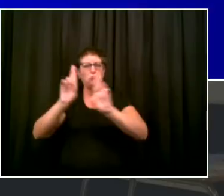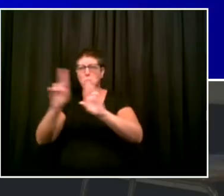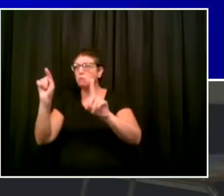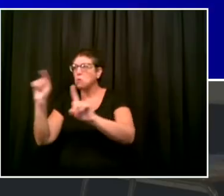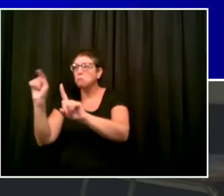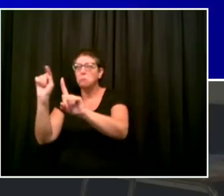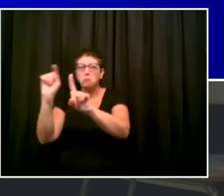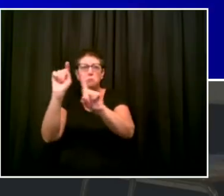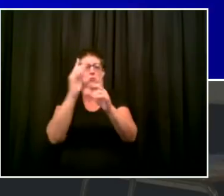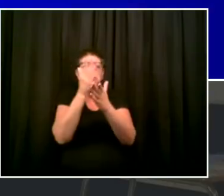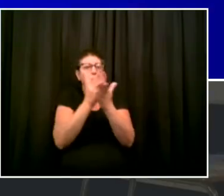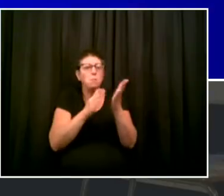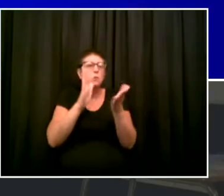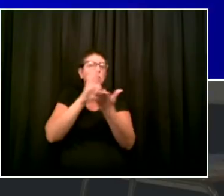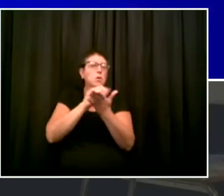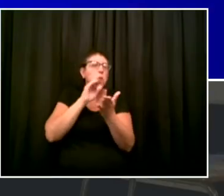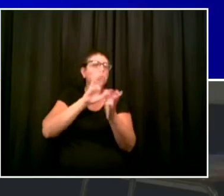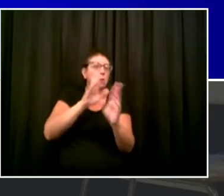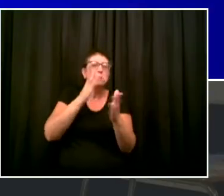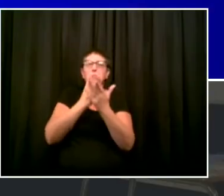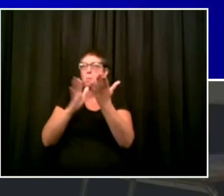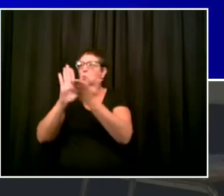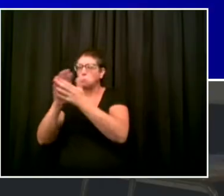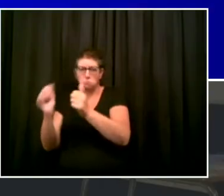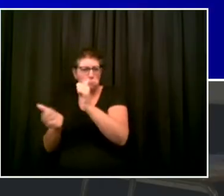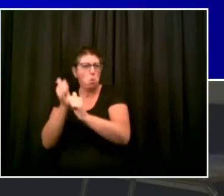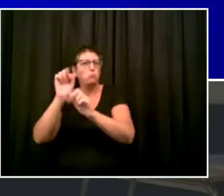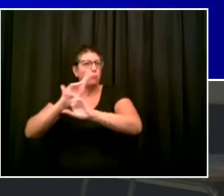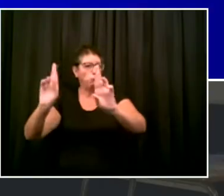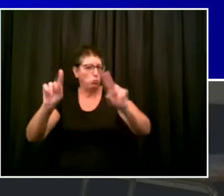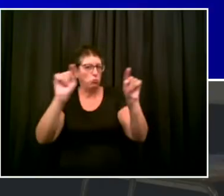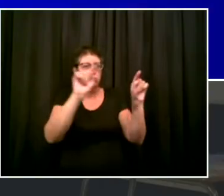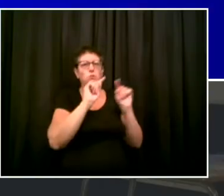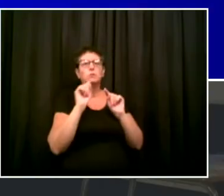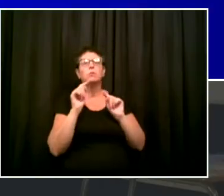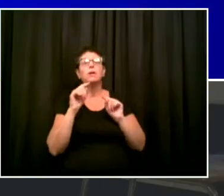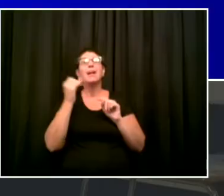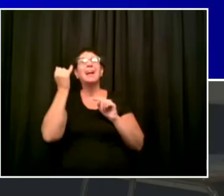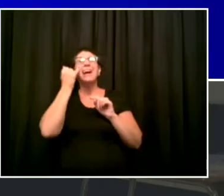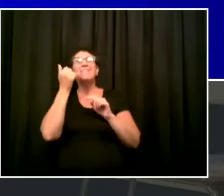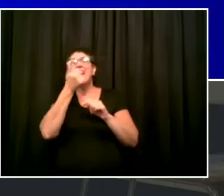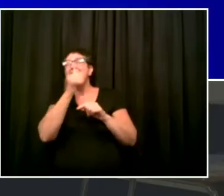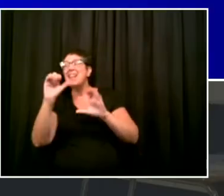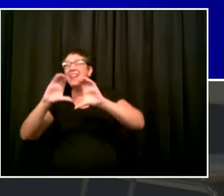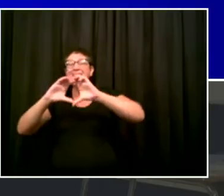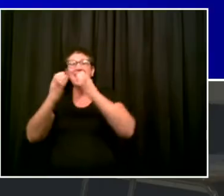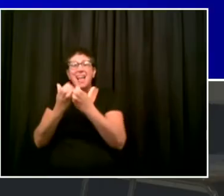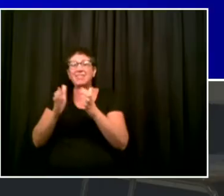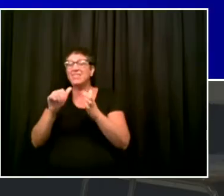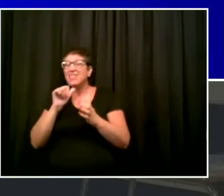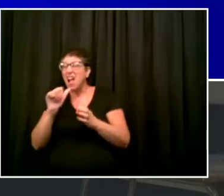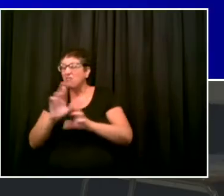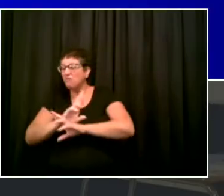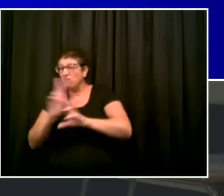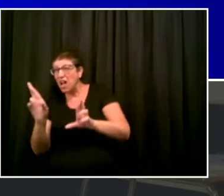THE LA STT WO MONTHS, AND SCHOOLS WILL BE VERY CLEAR IF THERE'S ANY SPECIFISC CHL OO WITH ONGOING WORK IN THE NEW YORK CLASSROOM